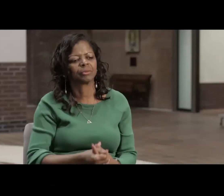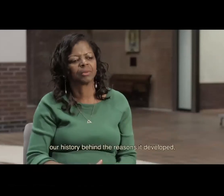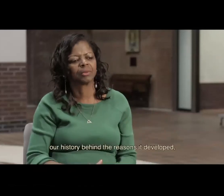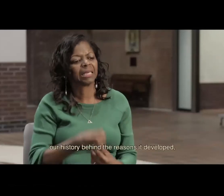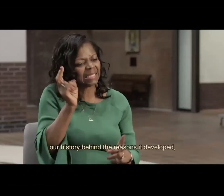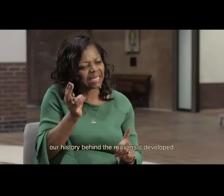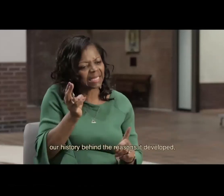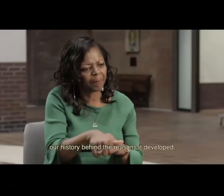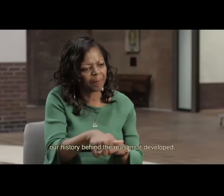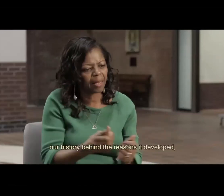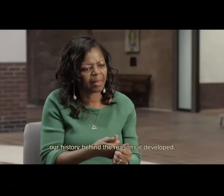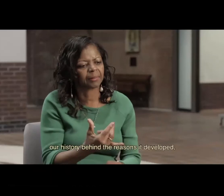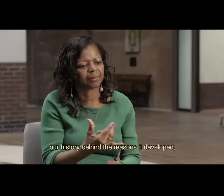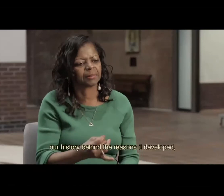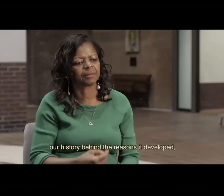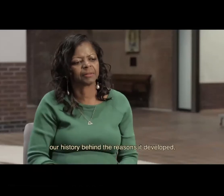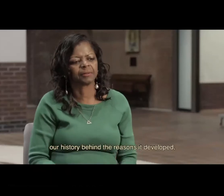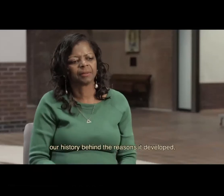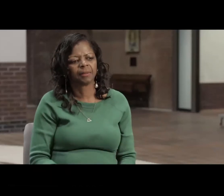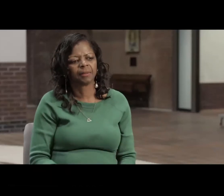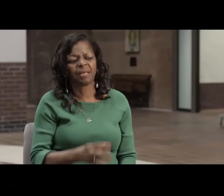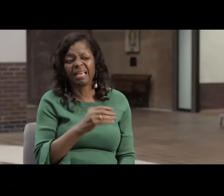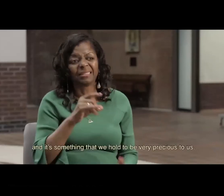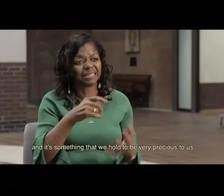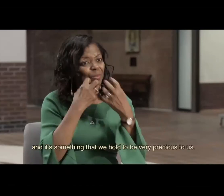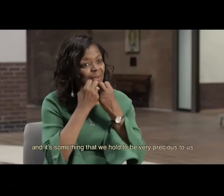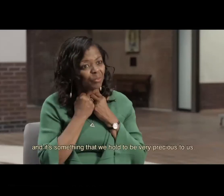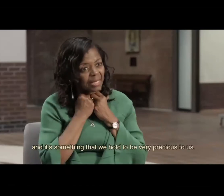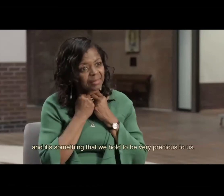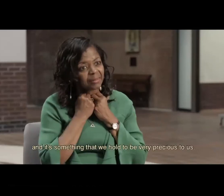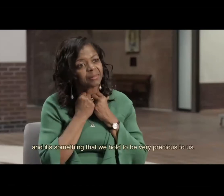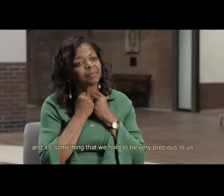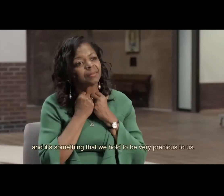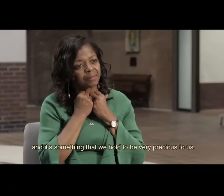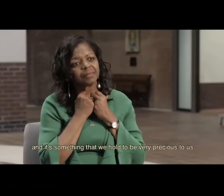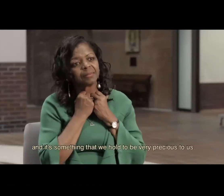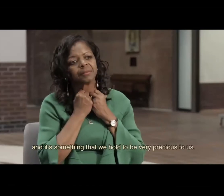our history behind the reasons it developed and it's something that we hold to be very precious to